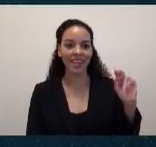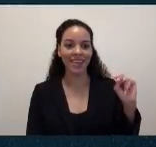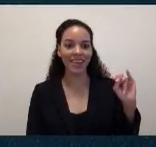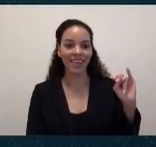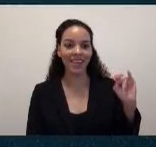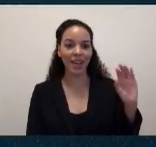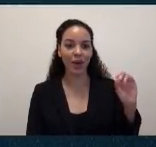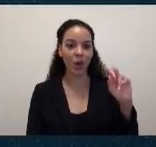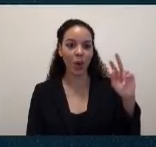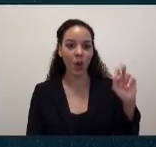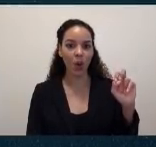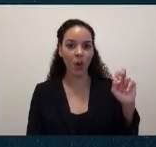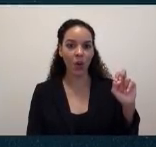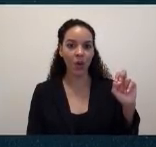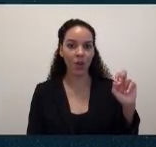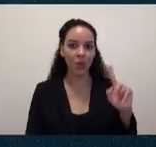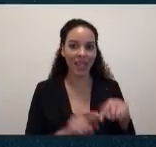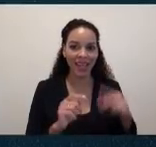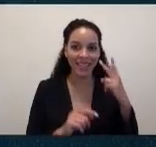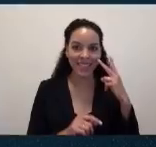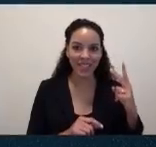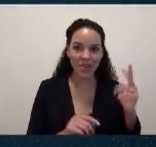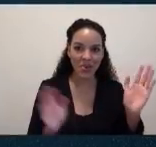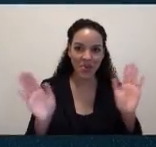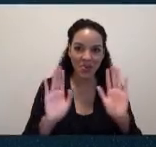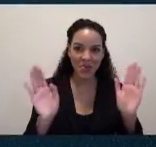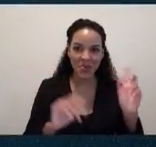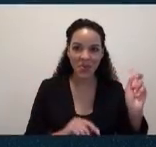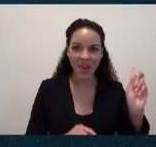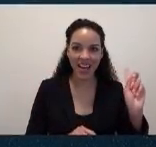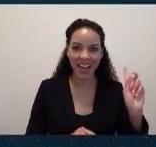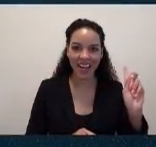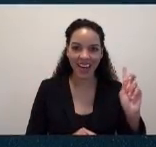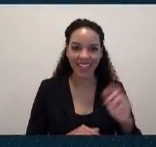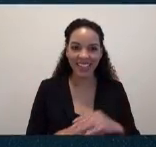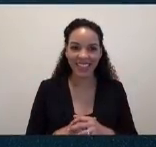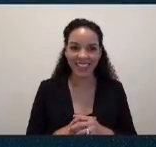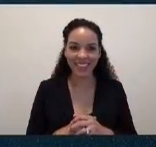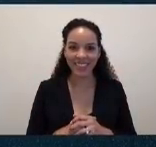Let's see you. Where are you? Where's Nicole?